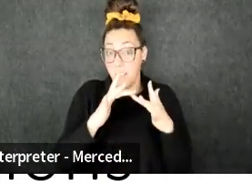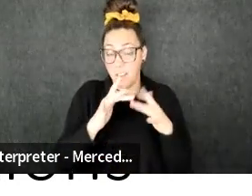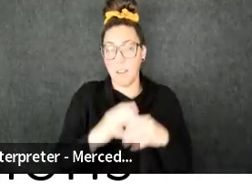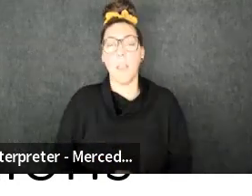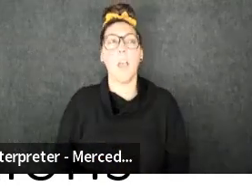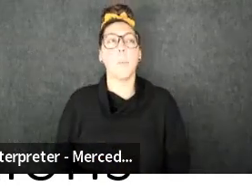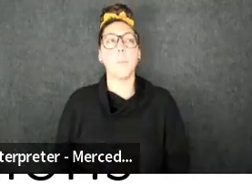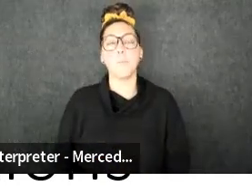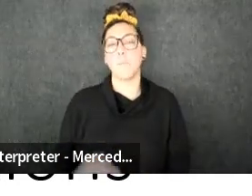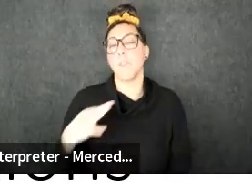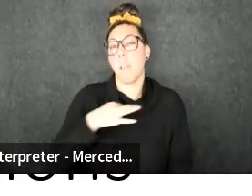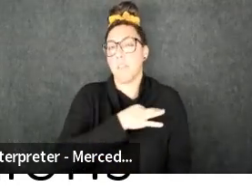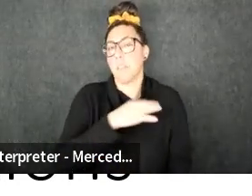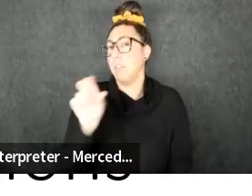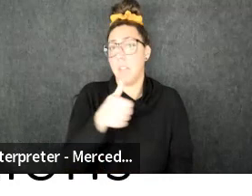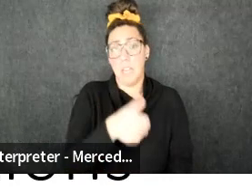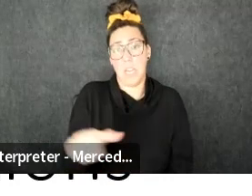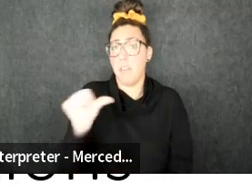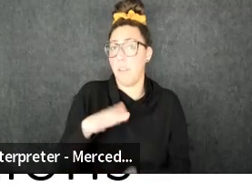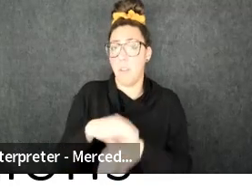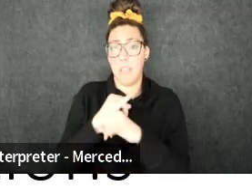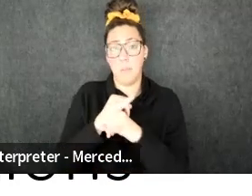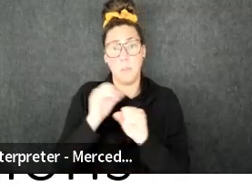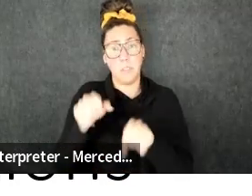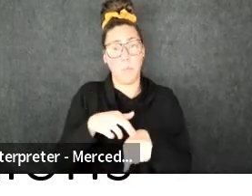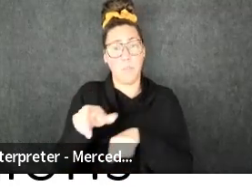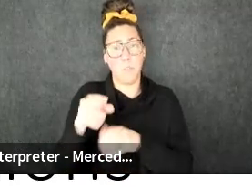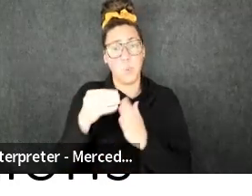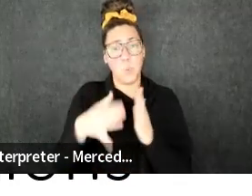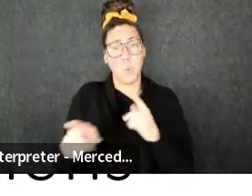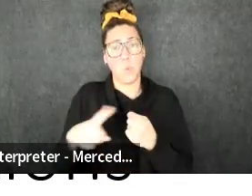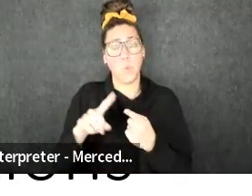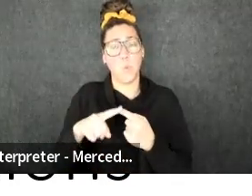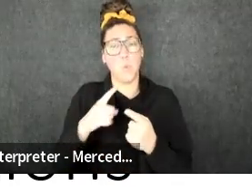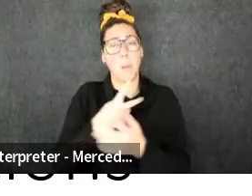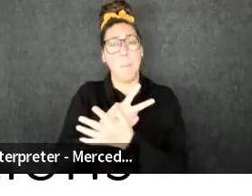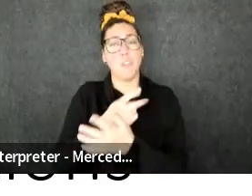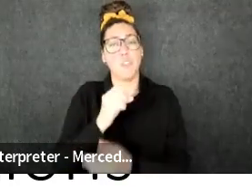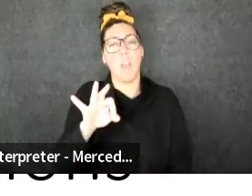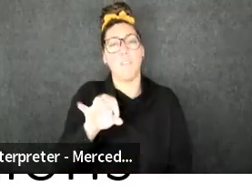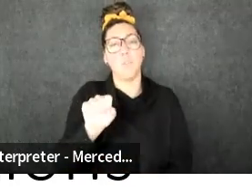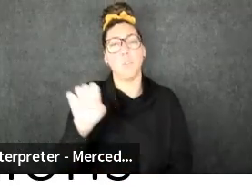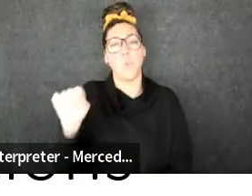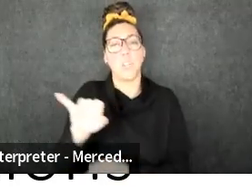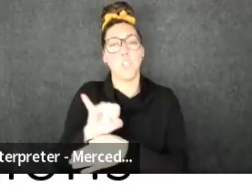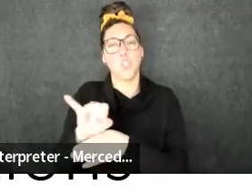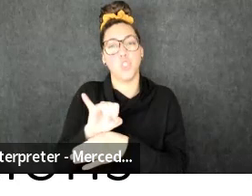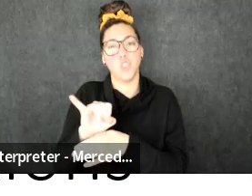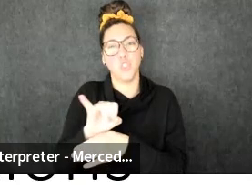faculty and anybody on campus can also refer students to our masters of social work in terms within the social service